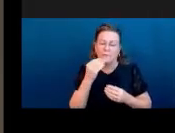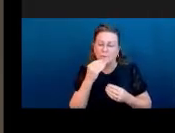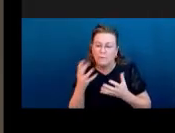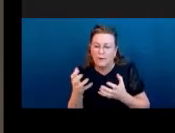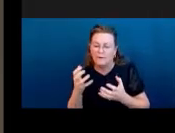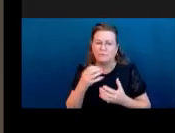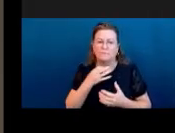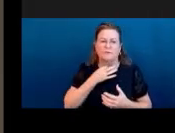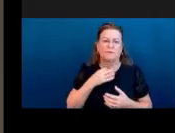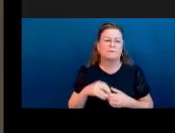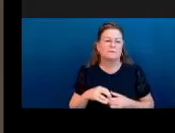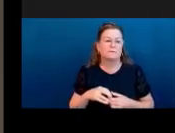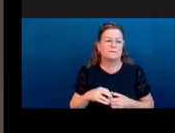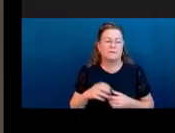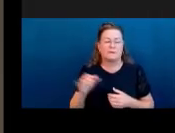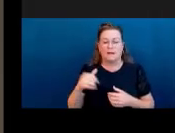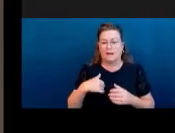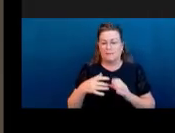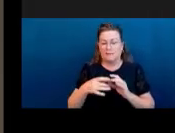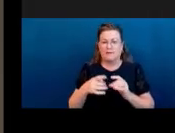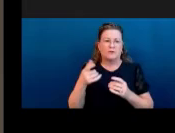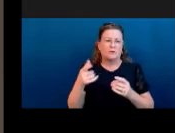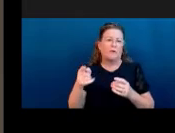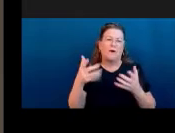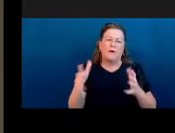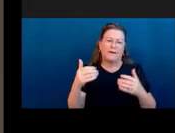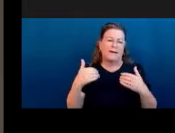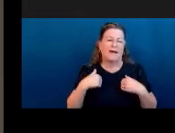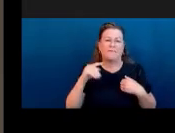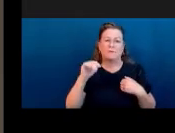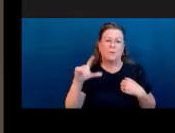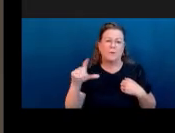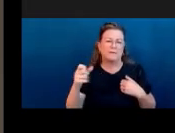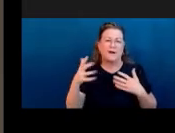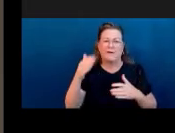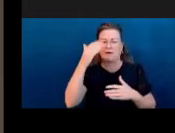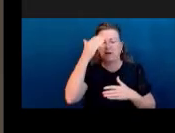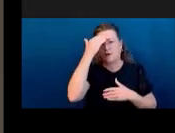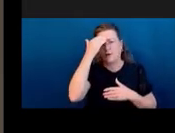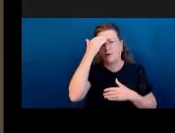Like I said, you already have the tools. You already know these things about the children you're working with, but let's